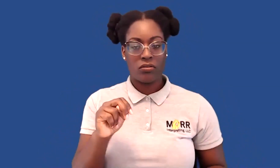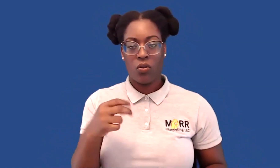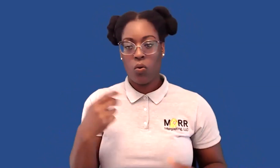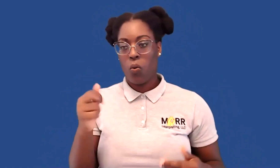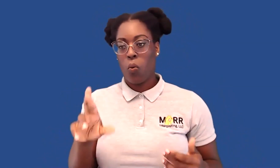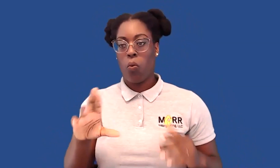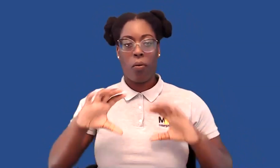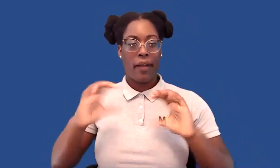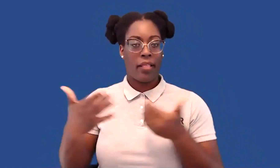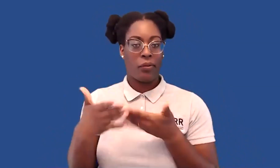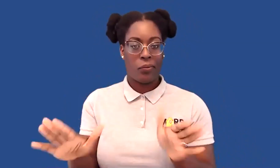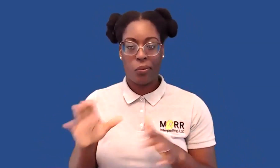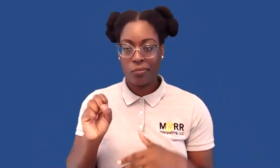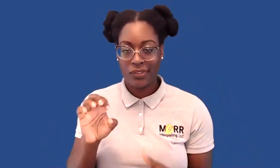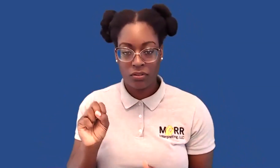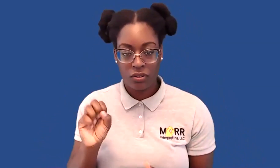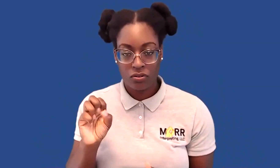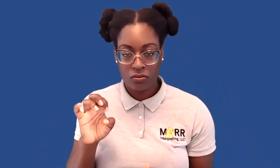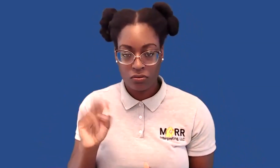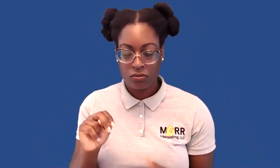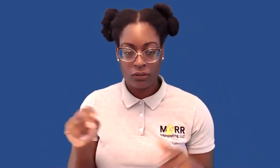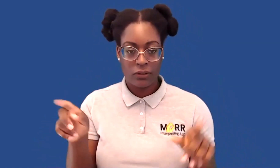But there certainly are models that you can use